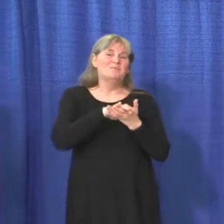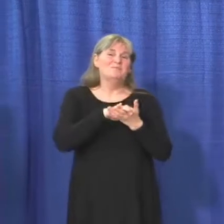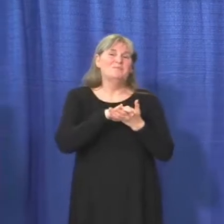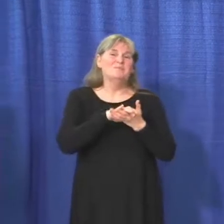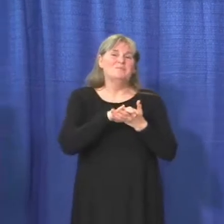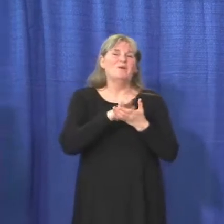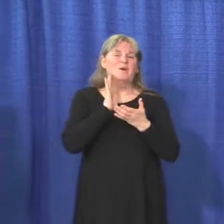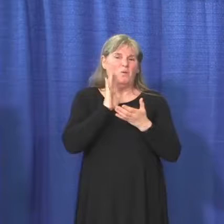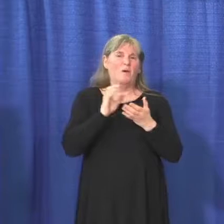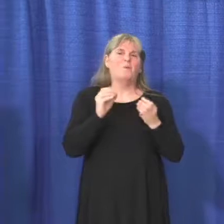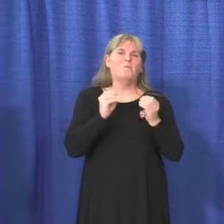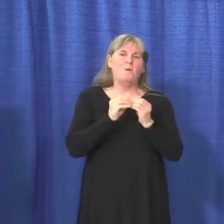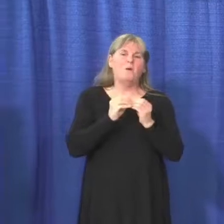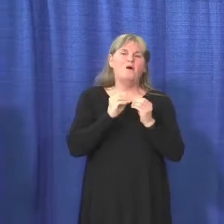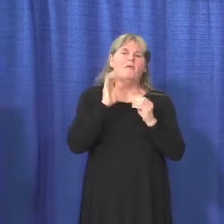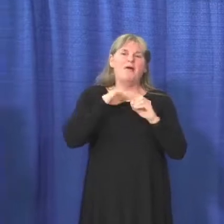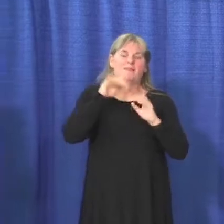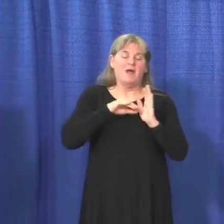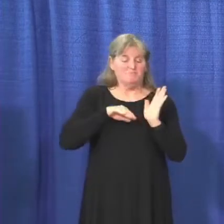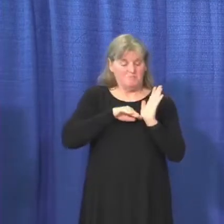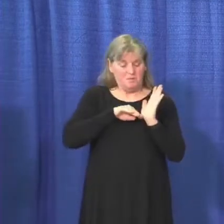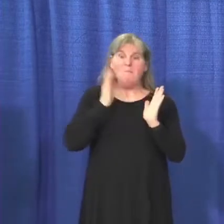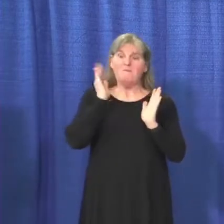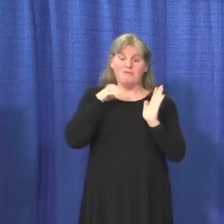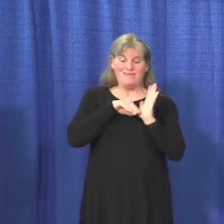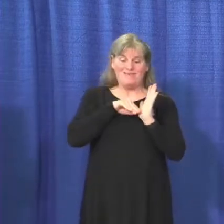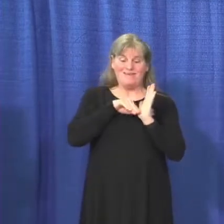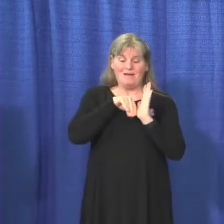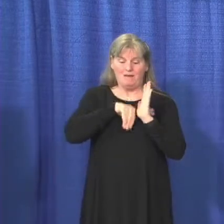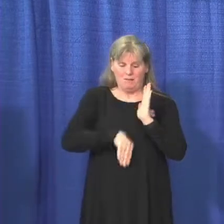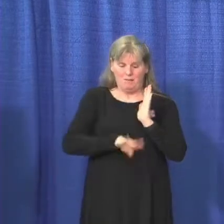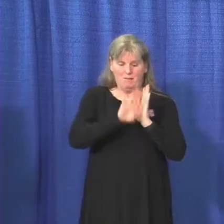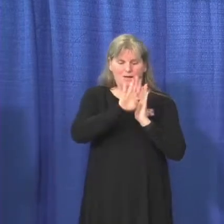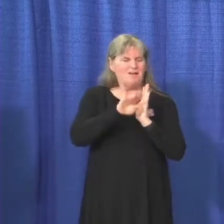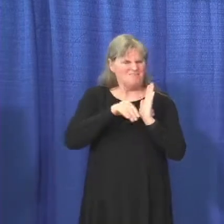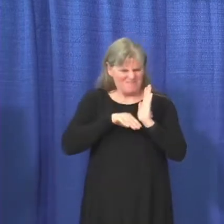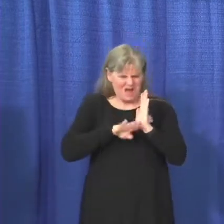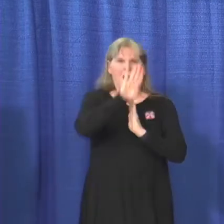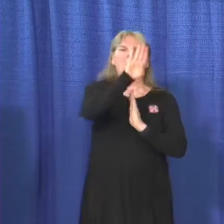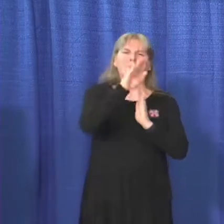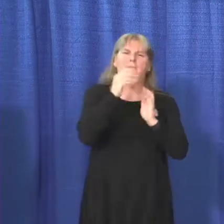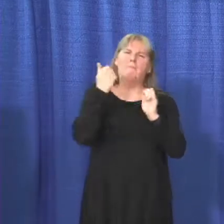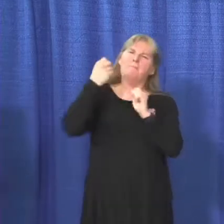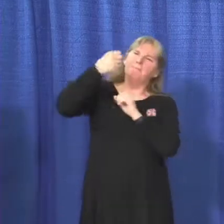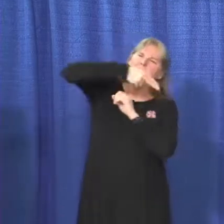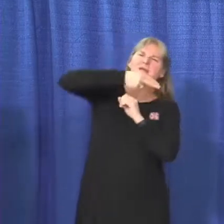beyond resilient. That is what we are and that is what we've shown throughout this pandemic.